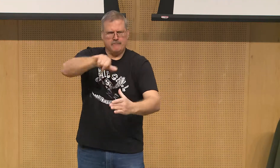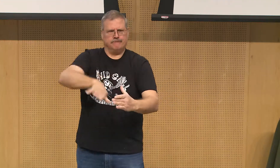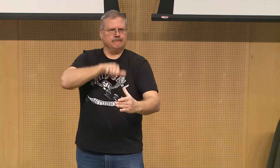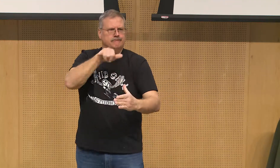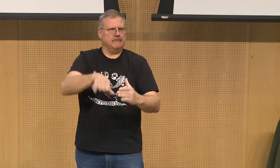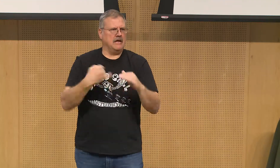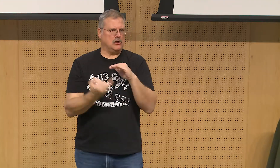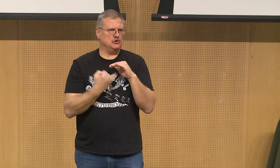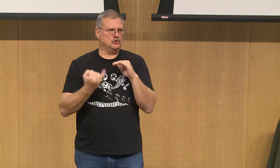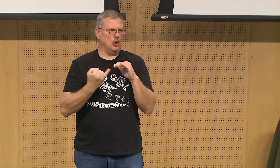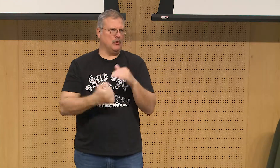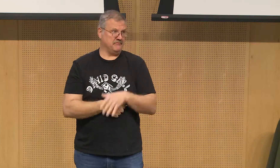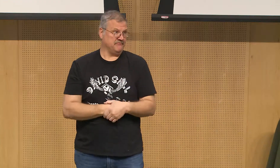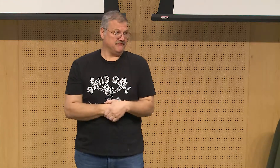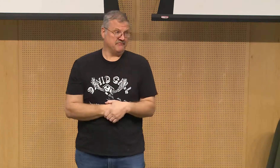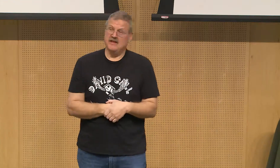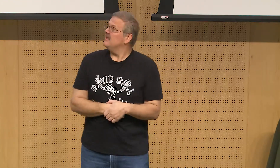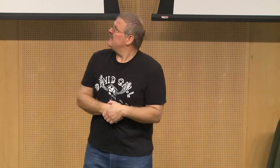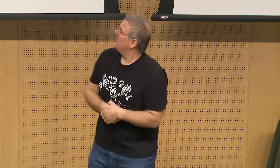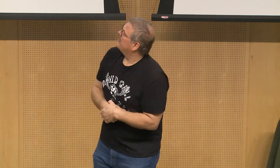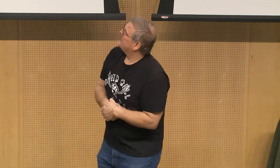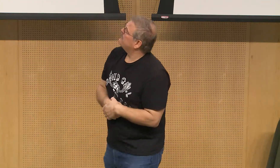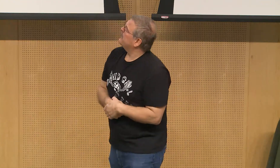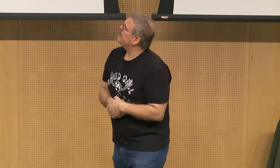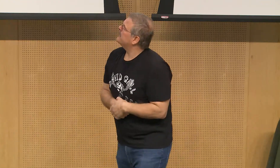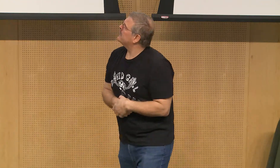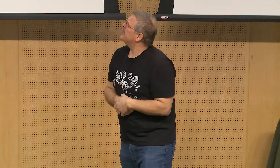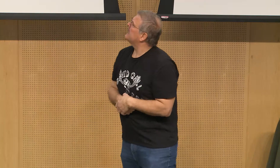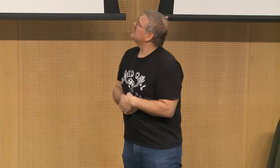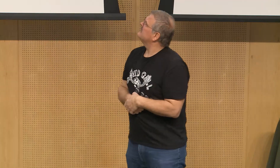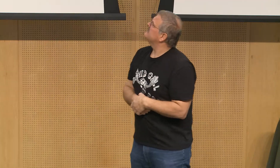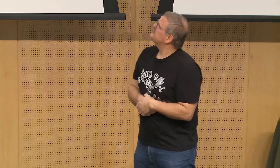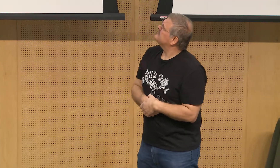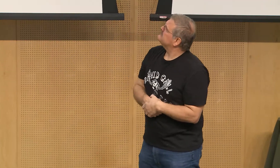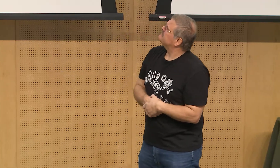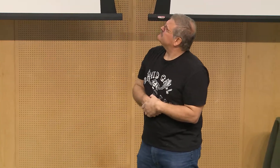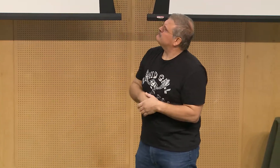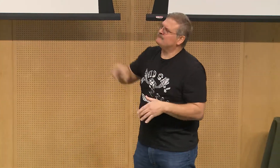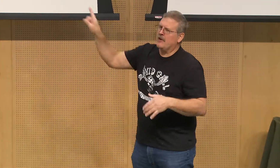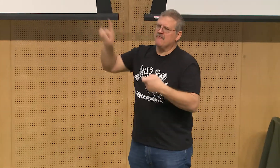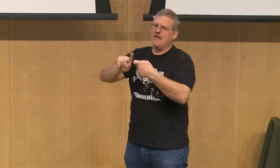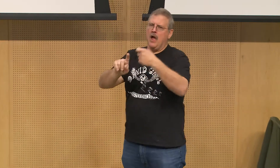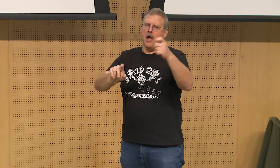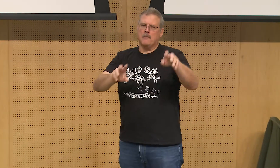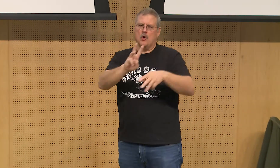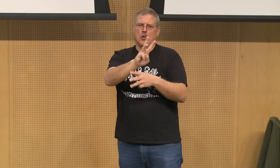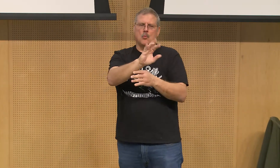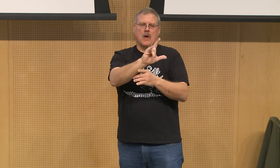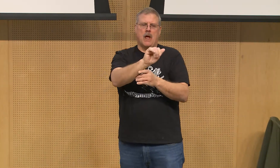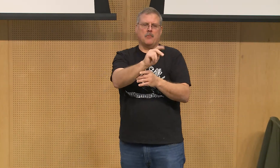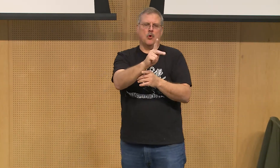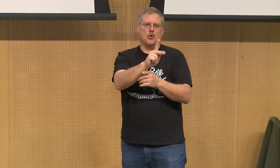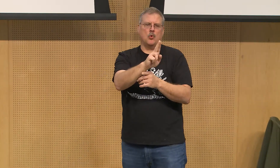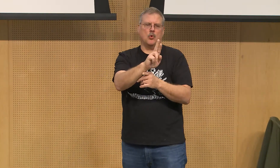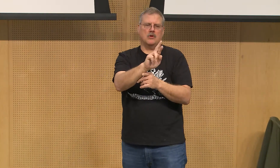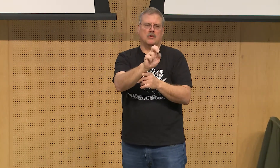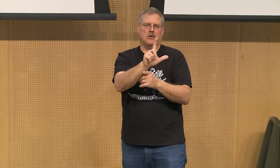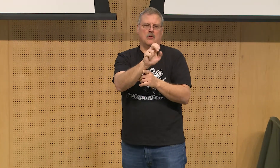or this is, you know, being stuck in a whirlpool of that oralism belief. One of the other artists that I showed before,